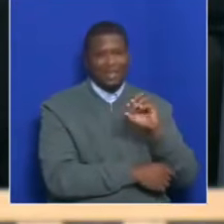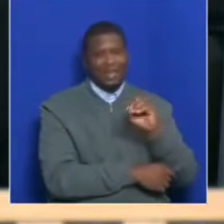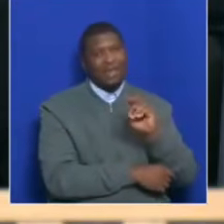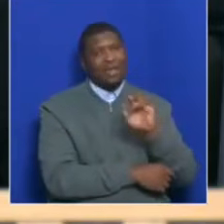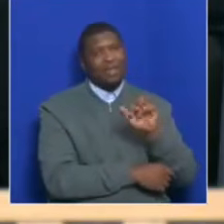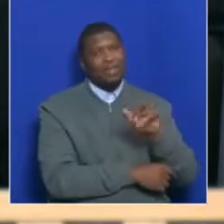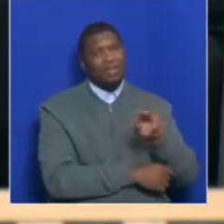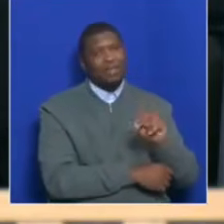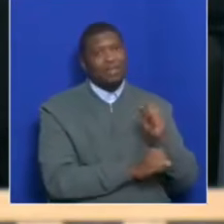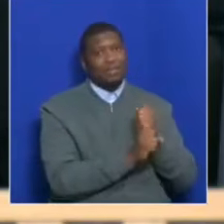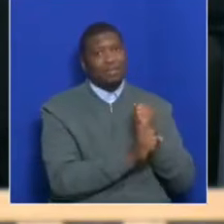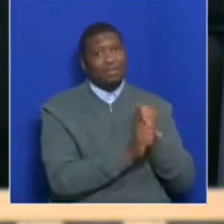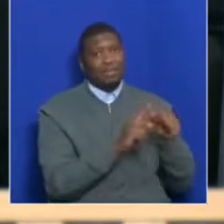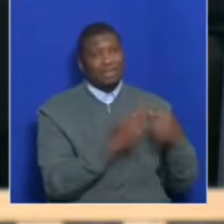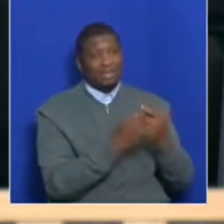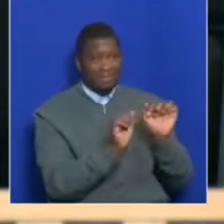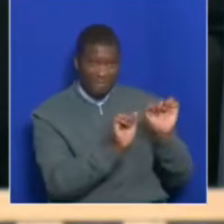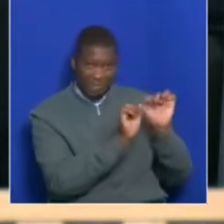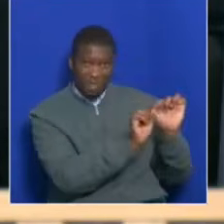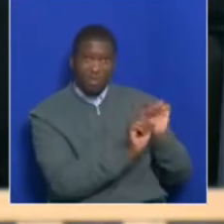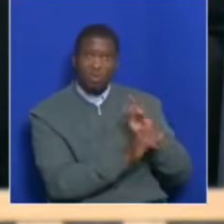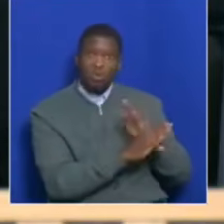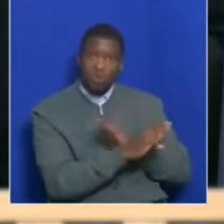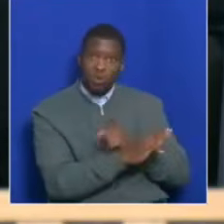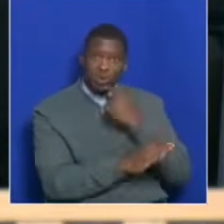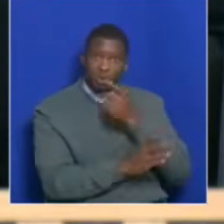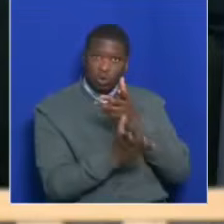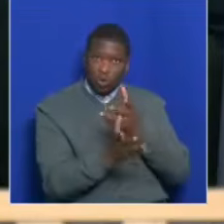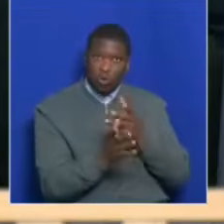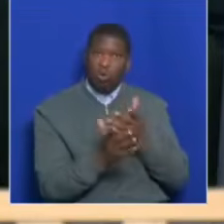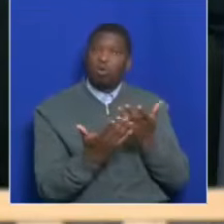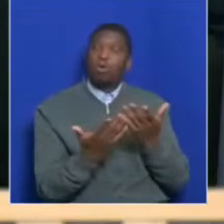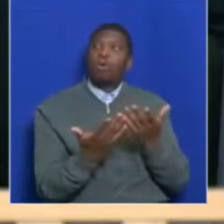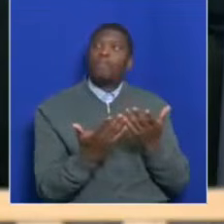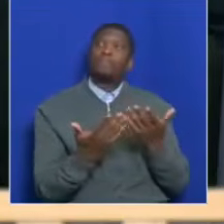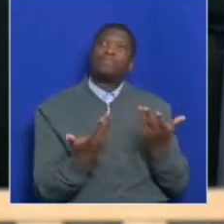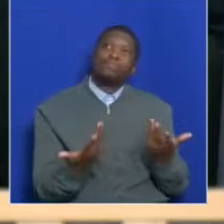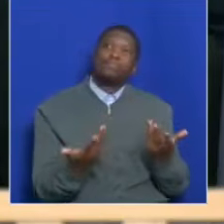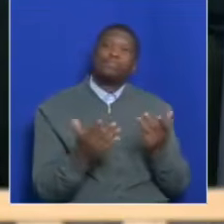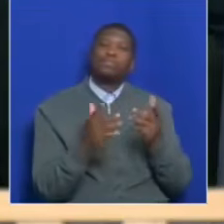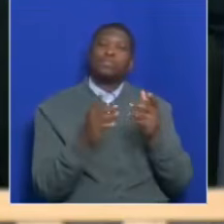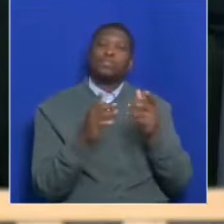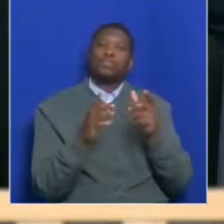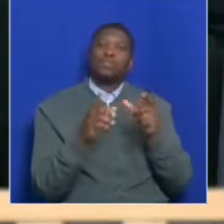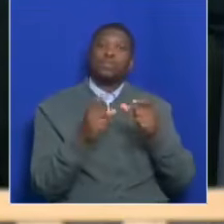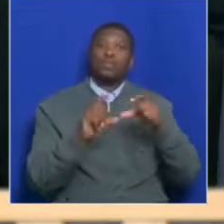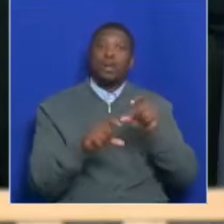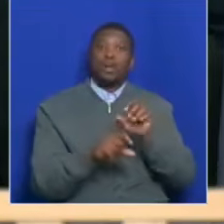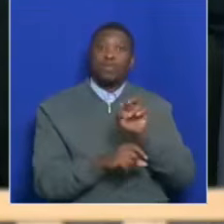you say at paragraph 25. You say the majority of shootings relate to his test team. So I wanted to